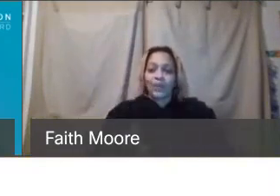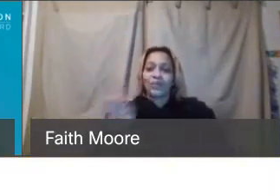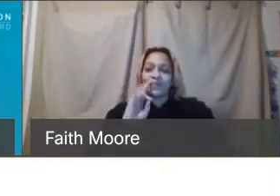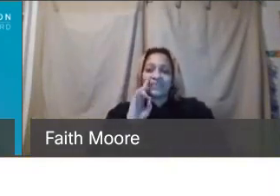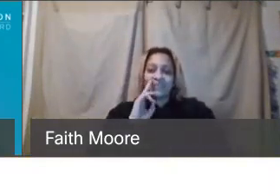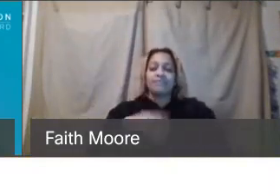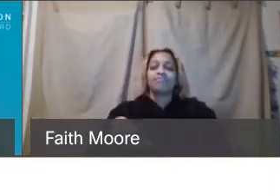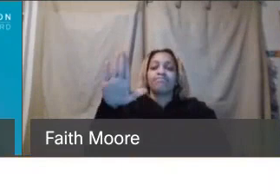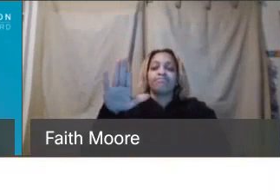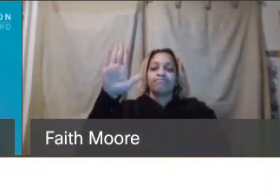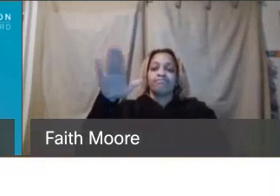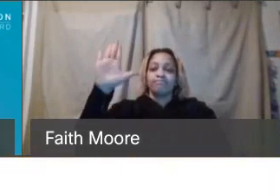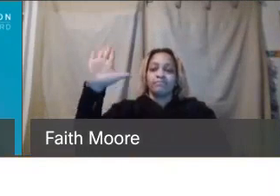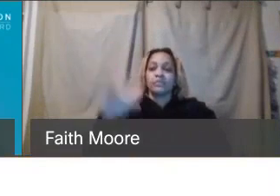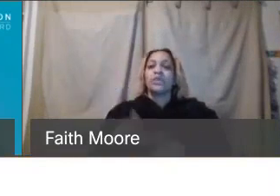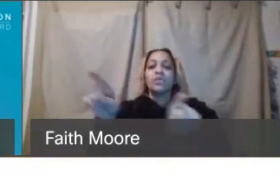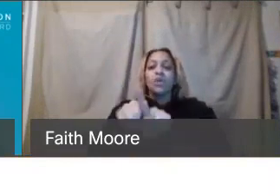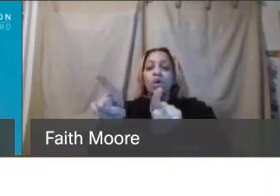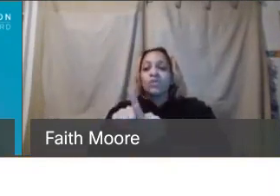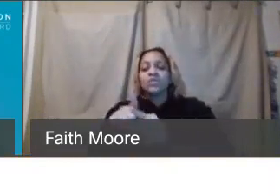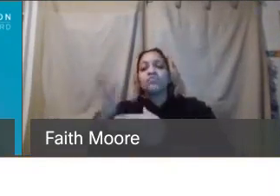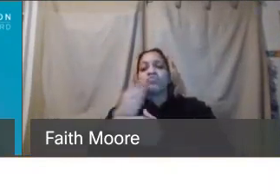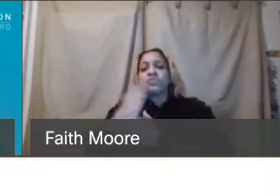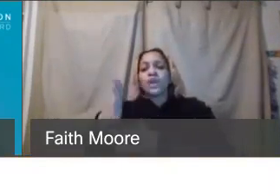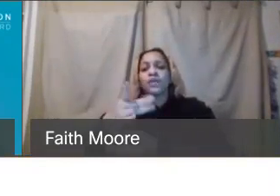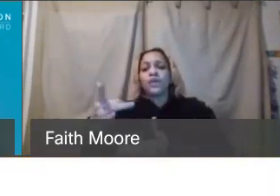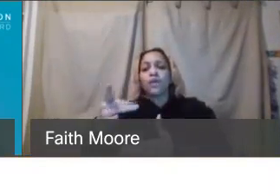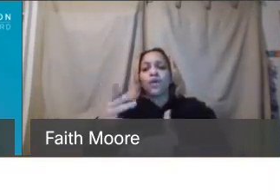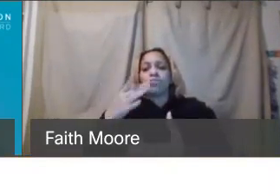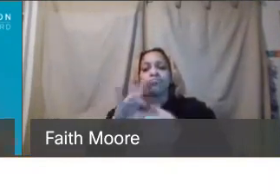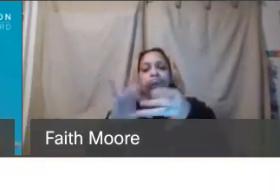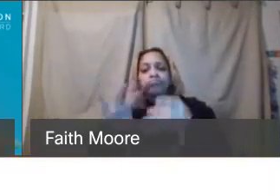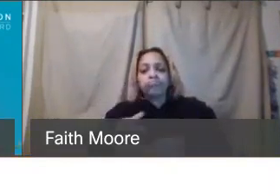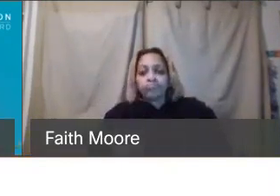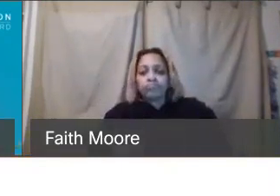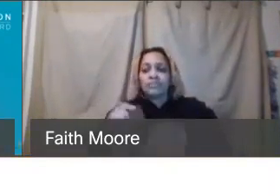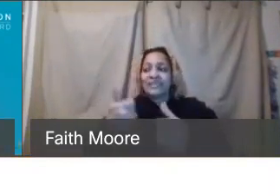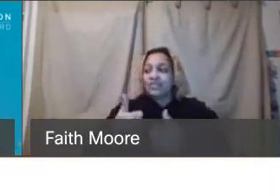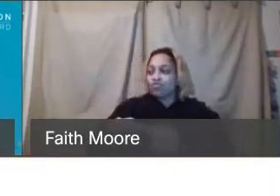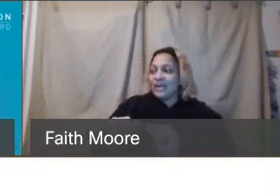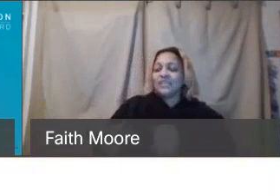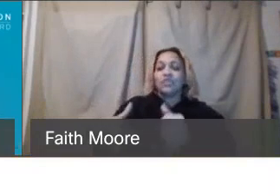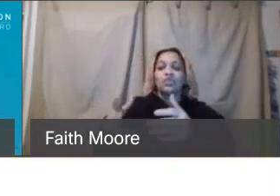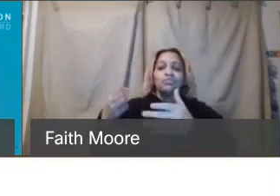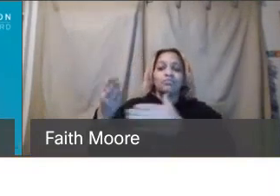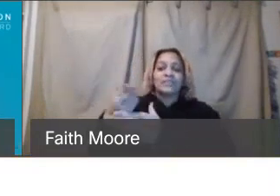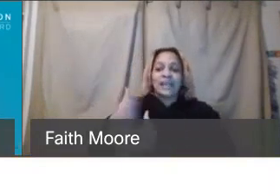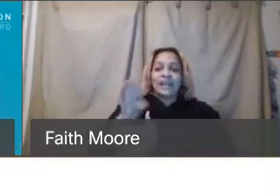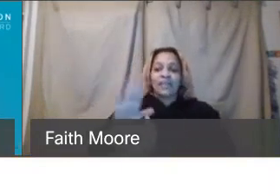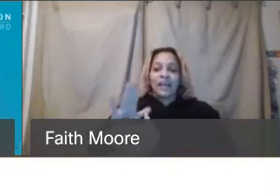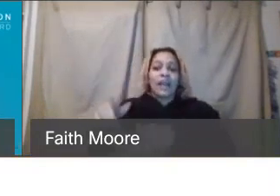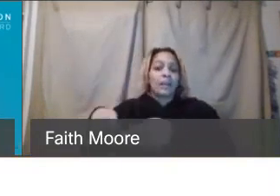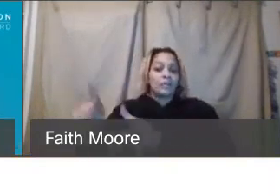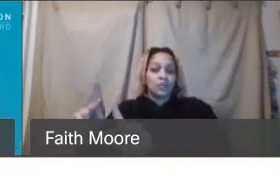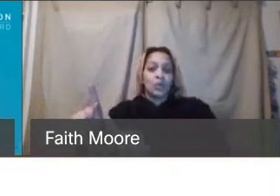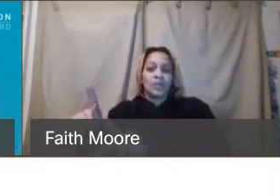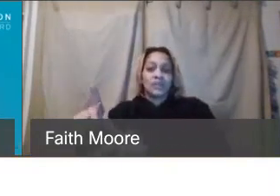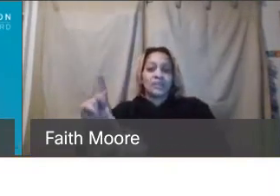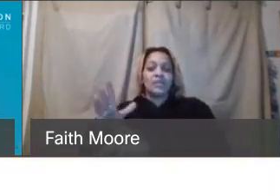and then also we want to make sure that you share your comments and ideas and also share the opportunity to comment and share ideas by following the link to our 5 question survey.